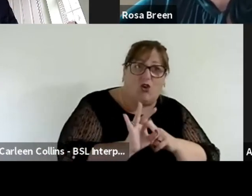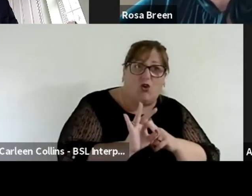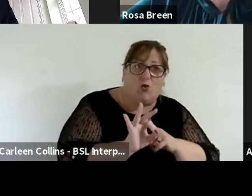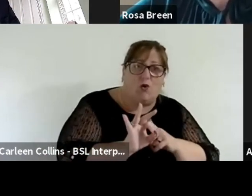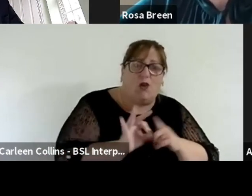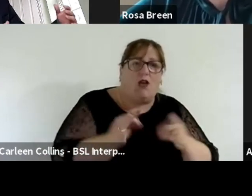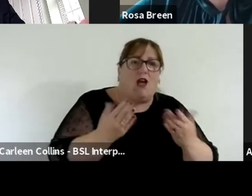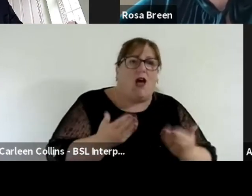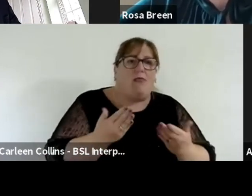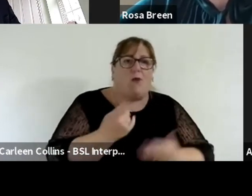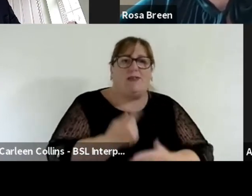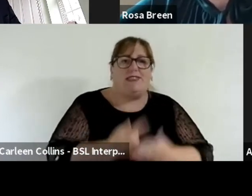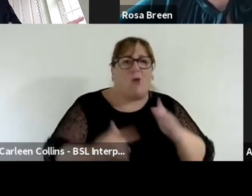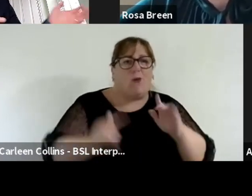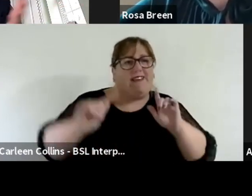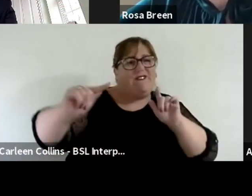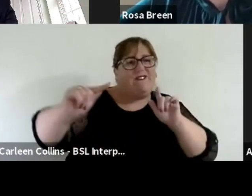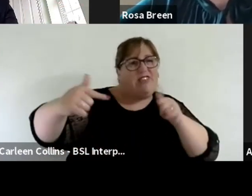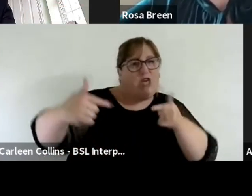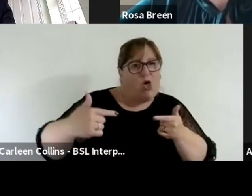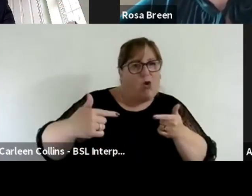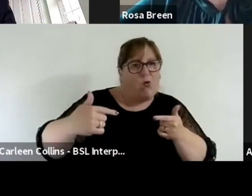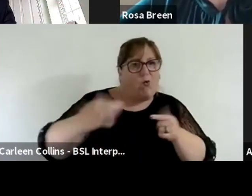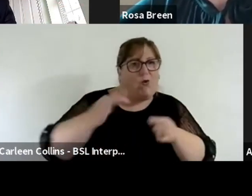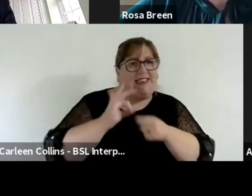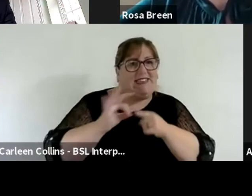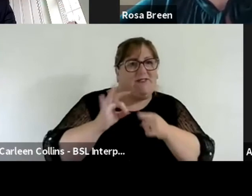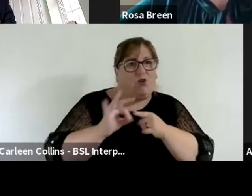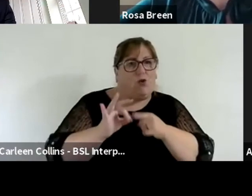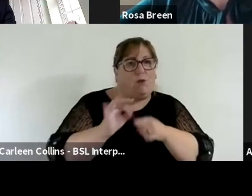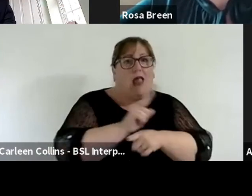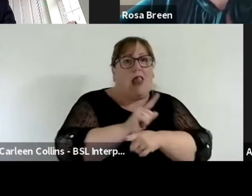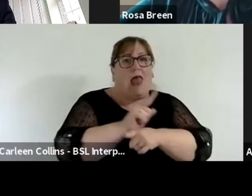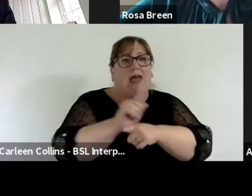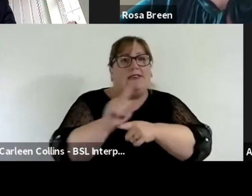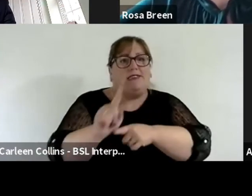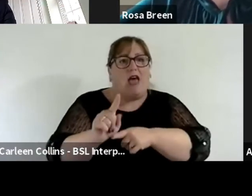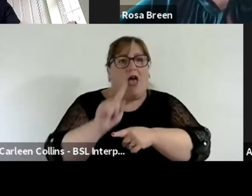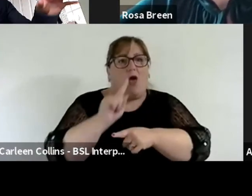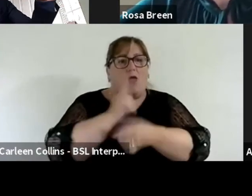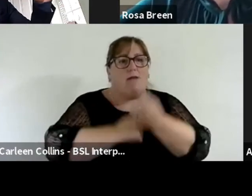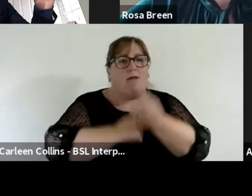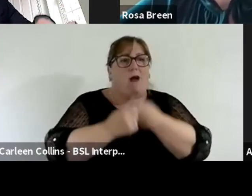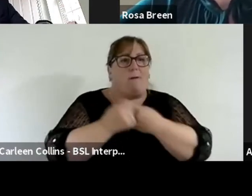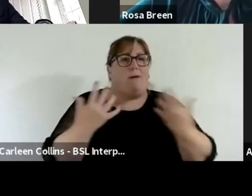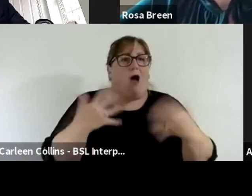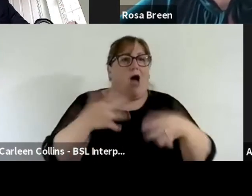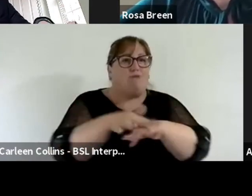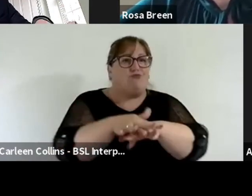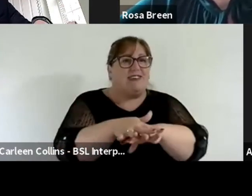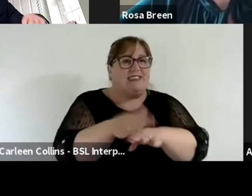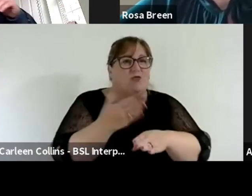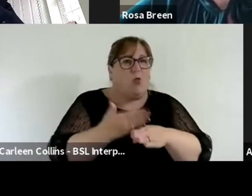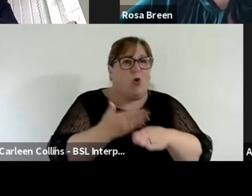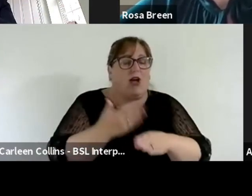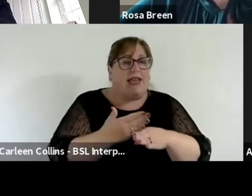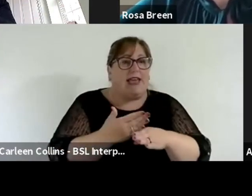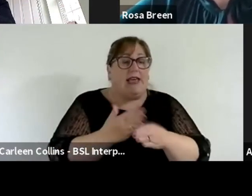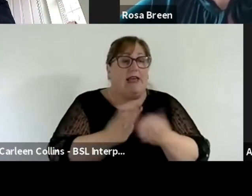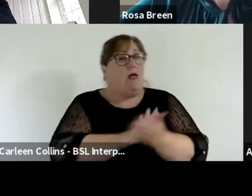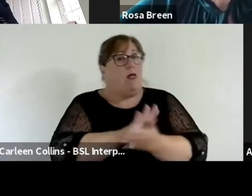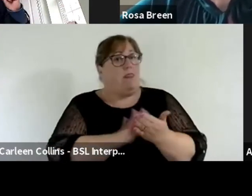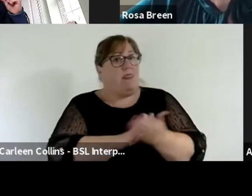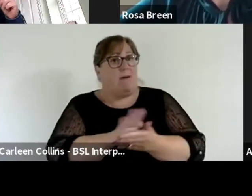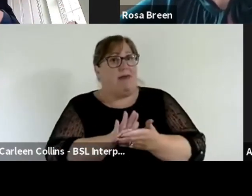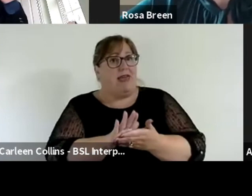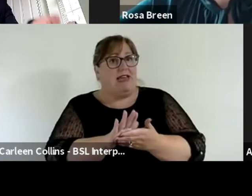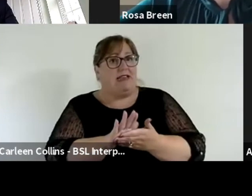The same with an interview as well.